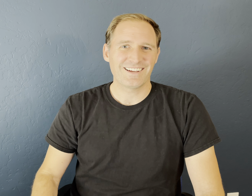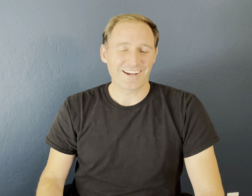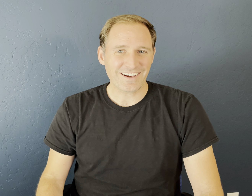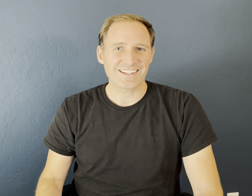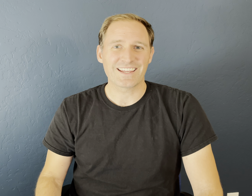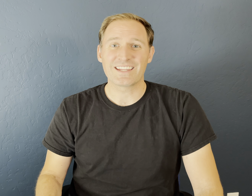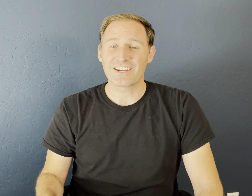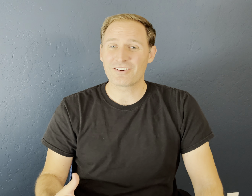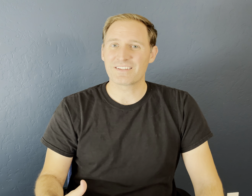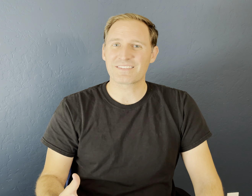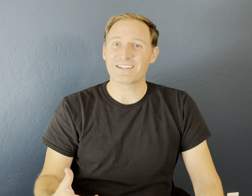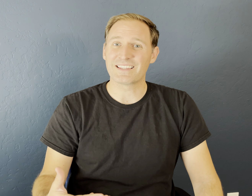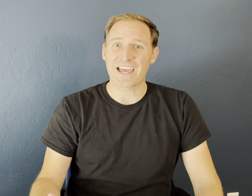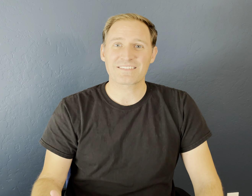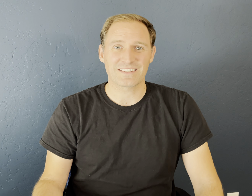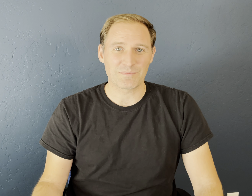All right, and here is the last number.